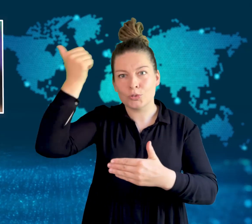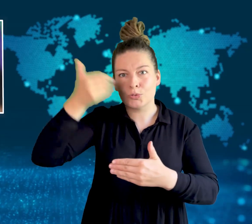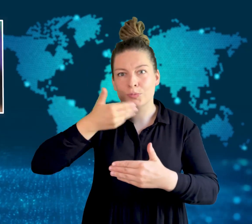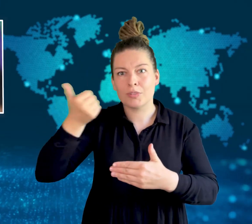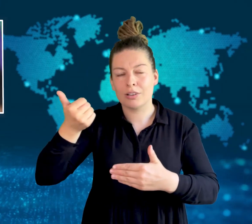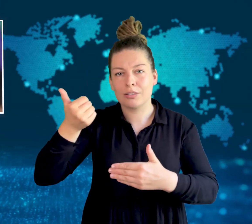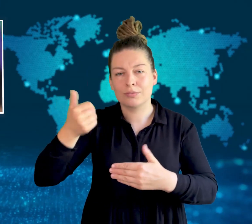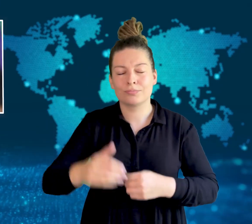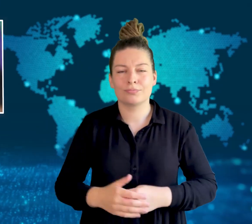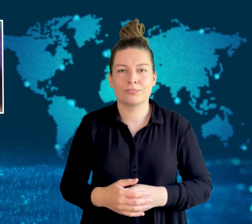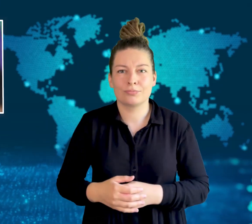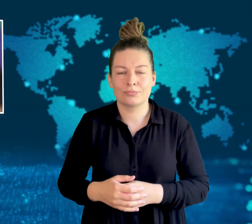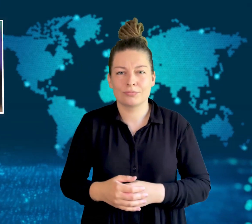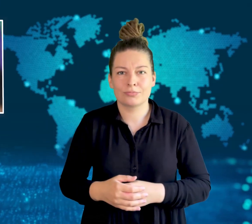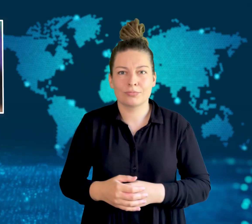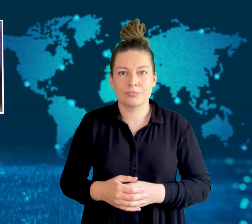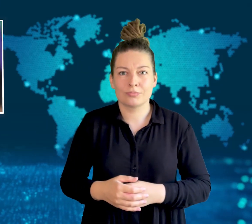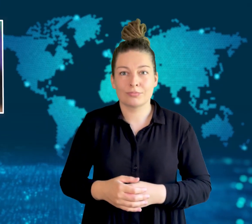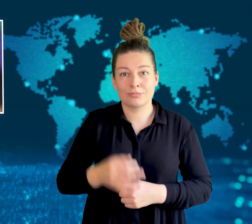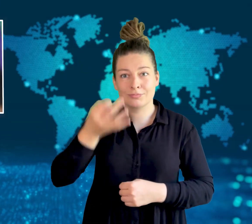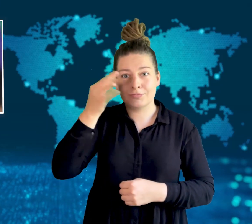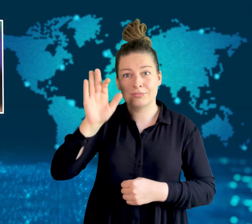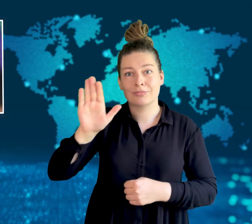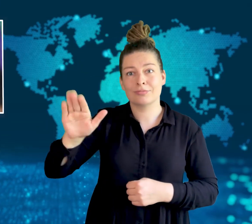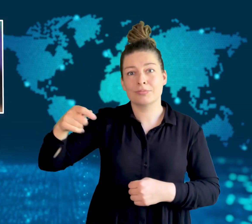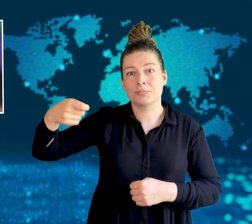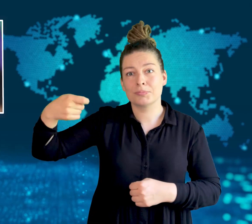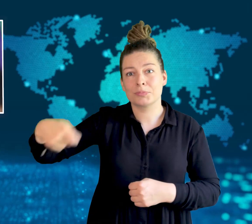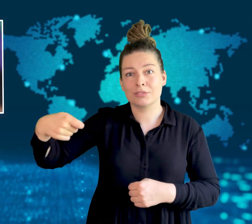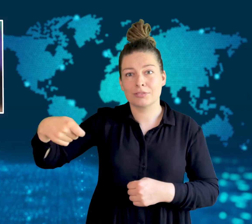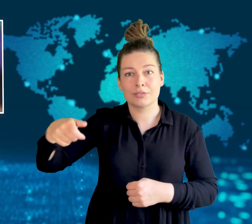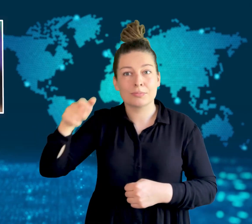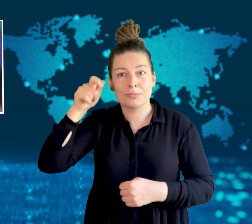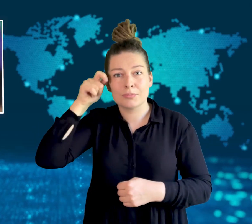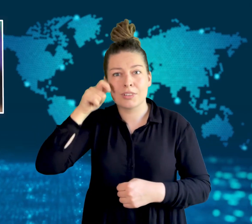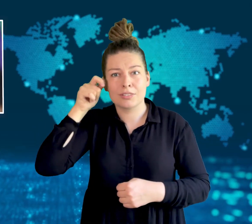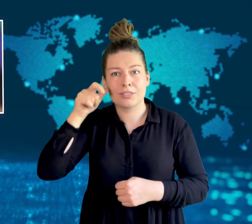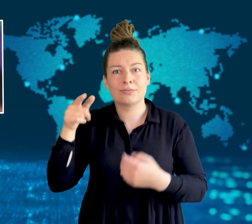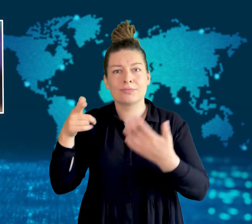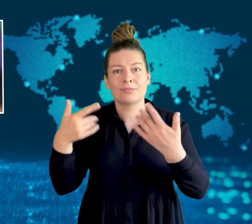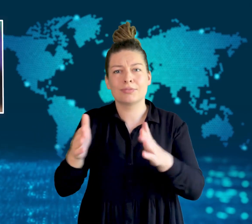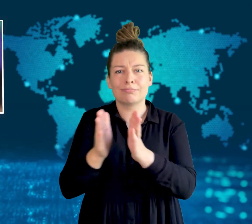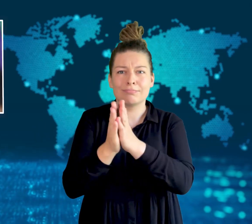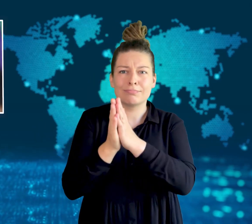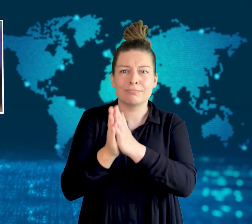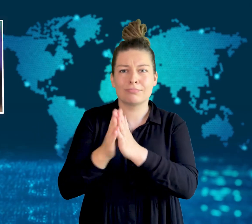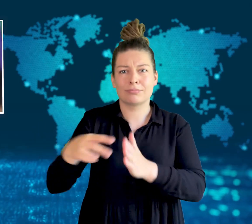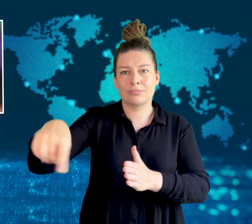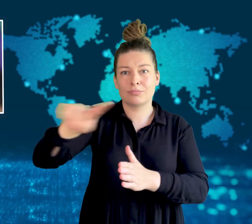and the French cabinet followed up on that request.